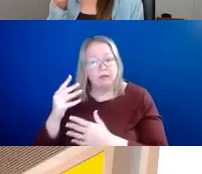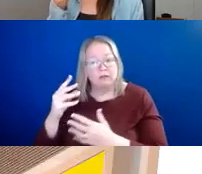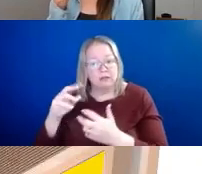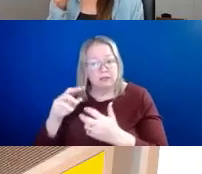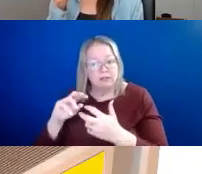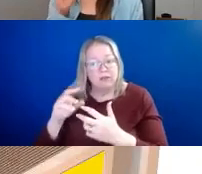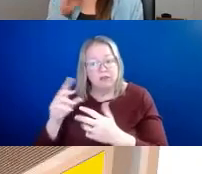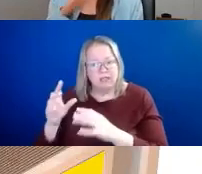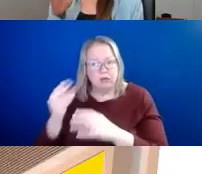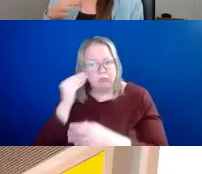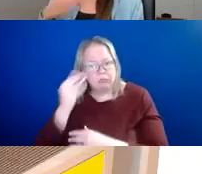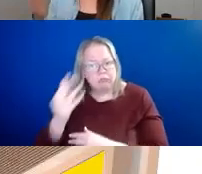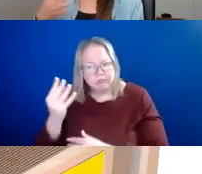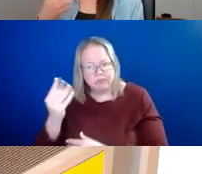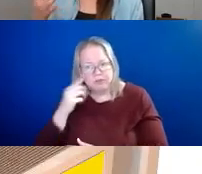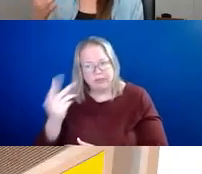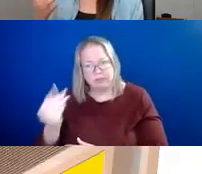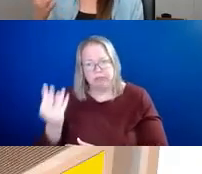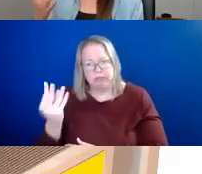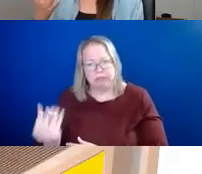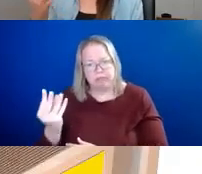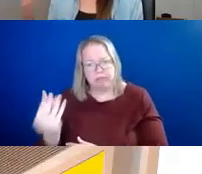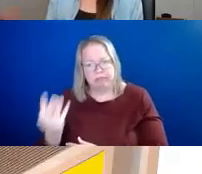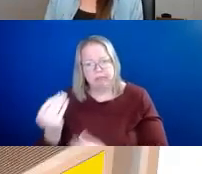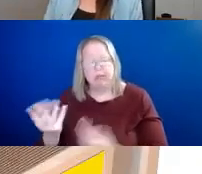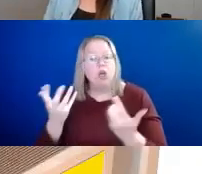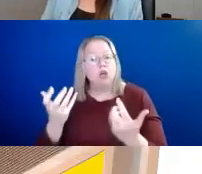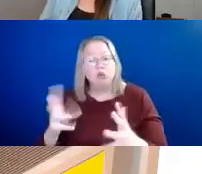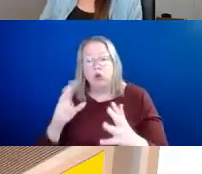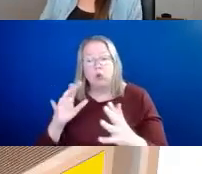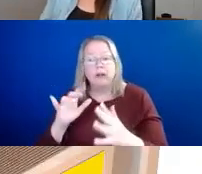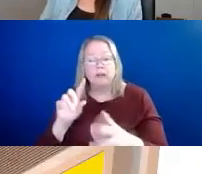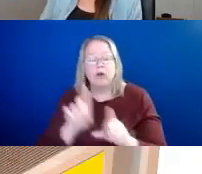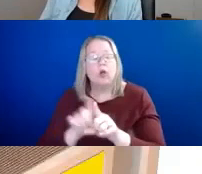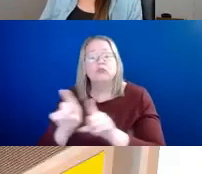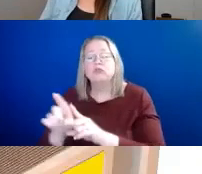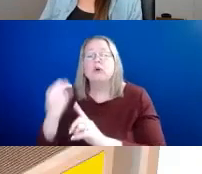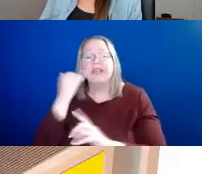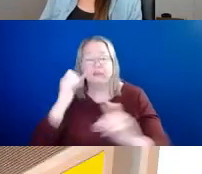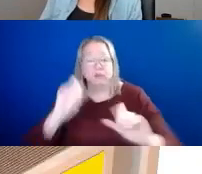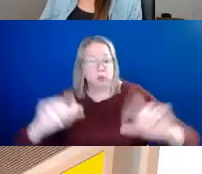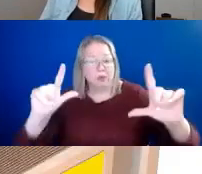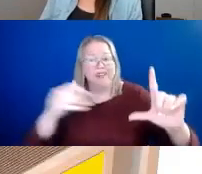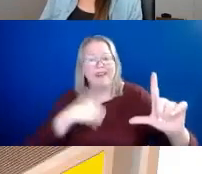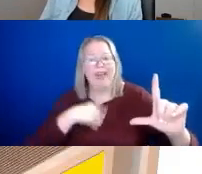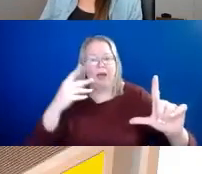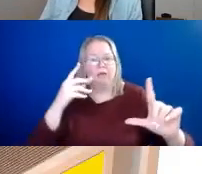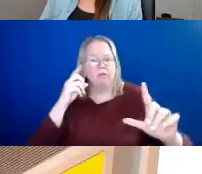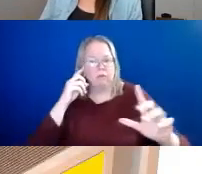12:56:29 , you do not want that to appear on your screen while you are screen sharing. Make sure all of those are 12:56:33 turned off.